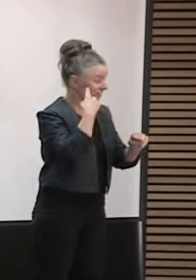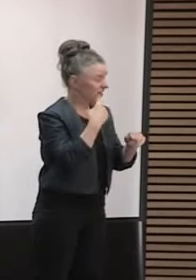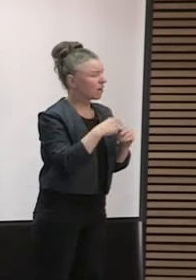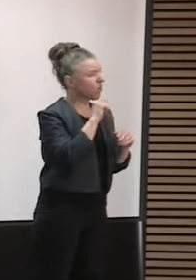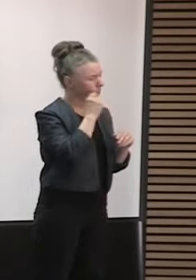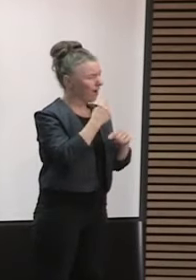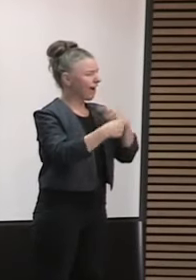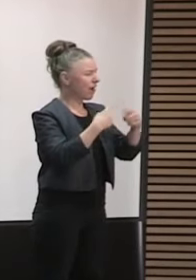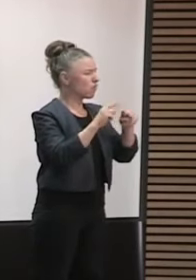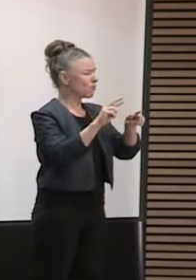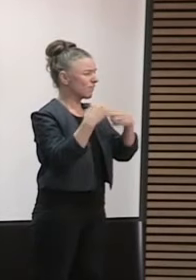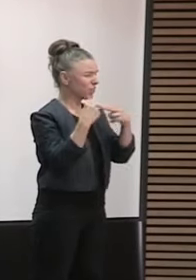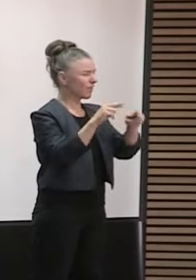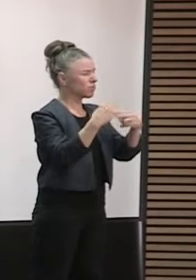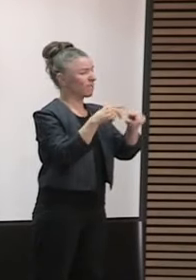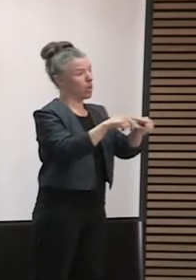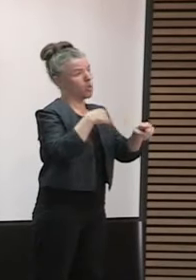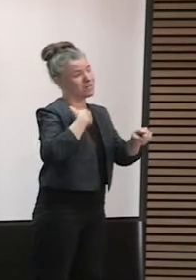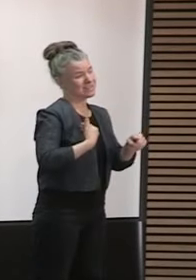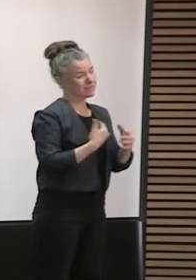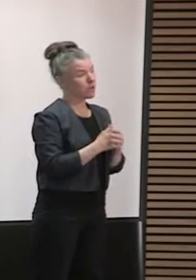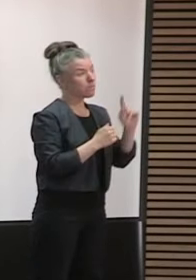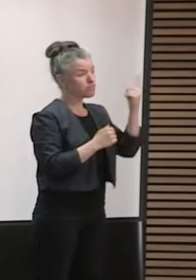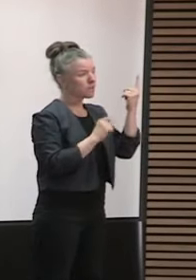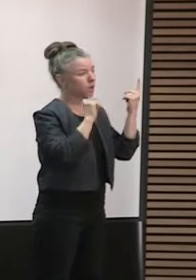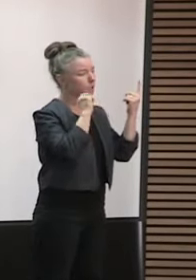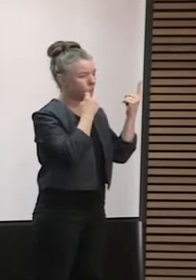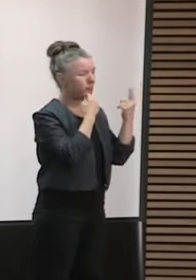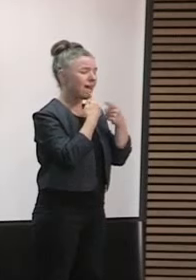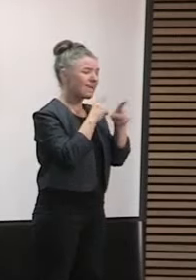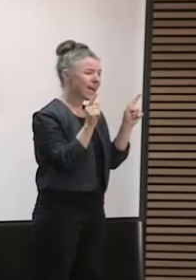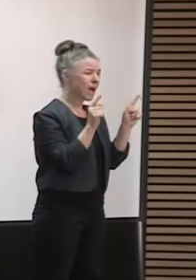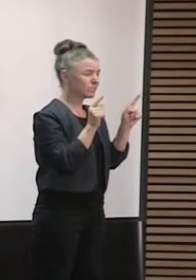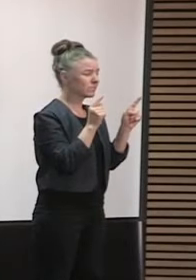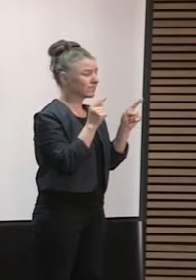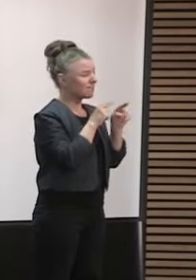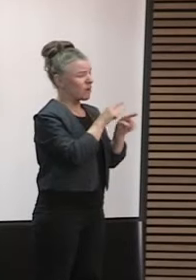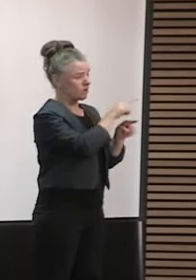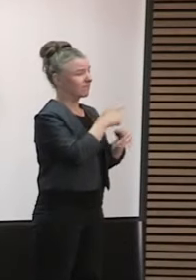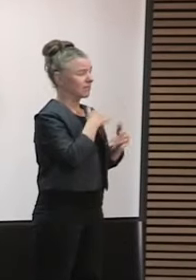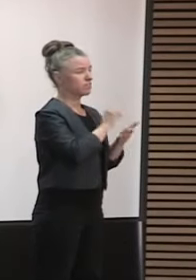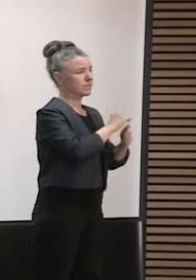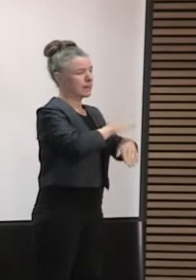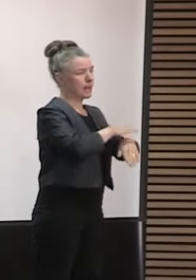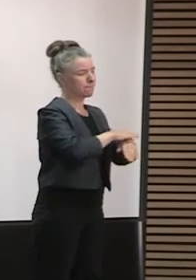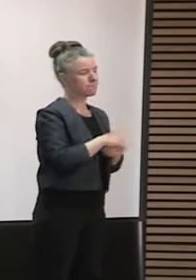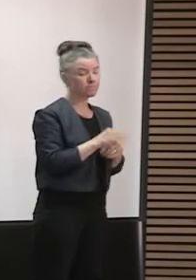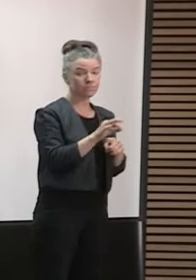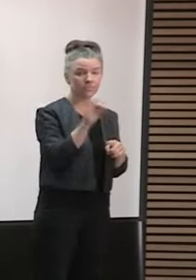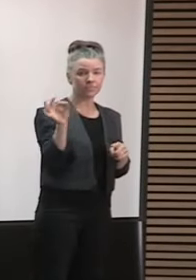cases announced yesterday and there is a small grouping around that but we'll include